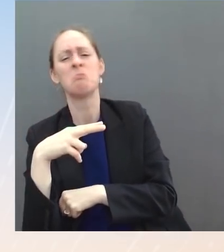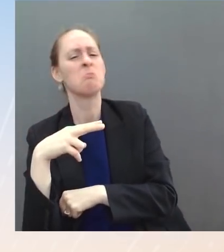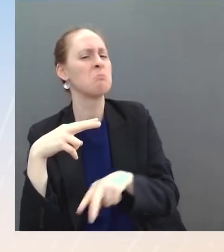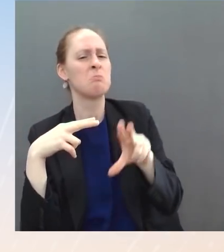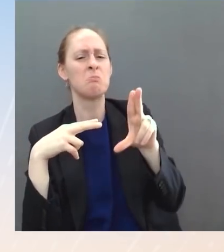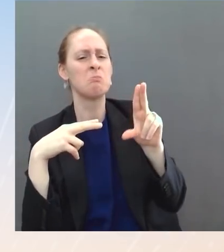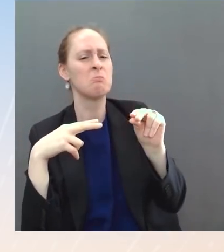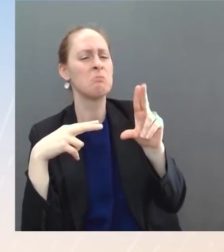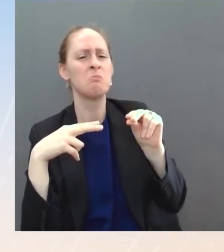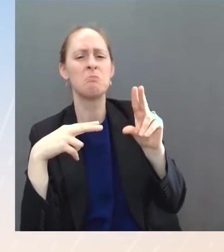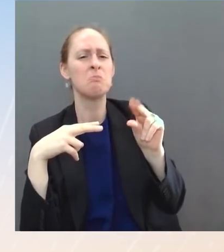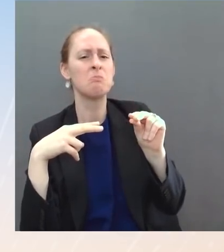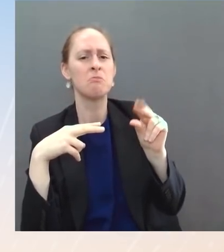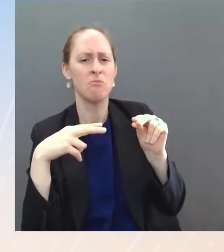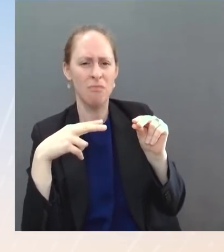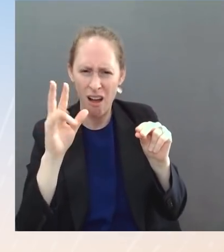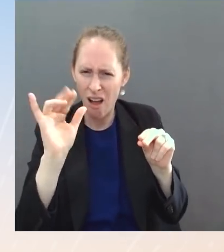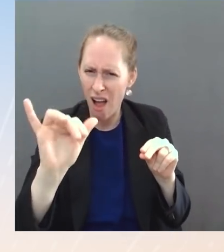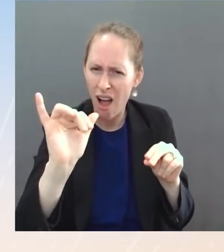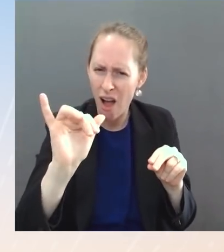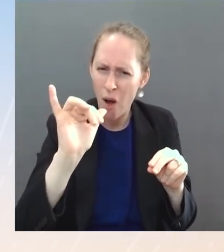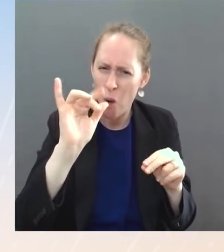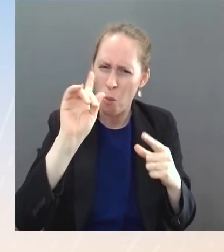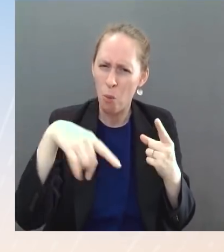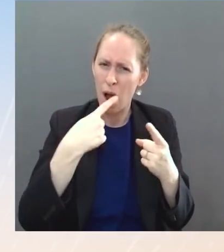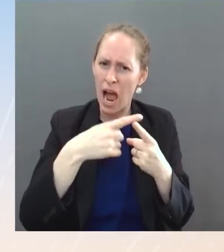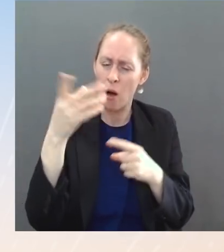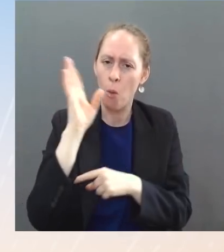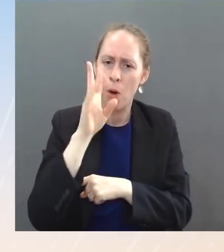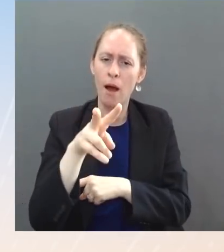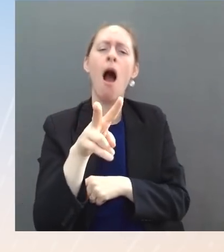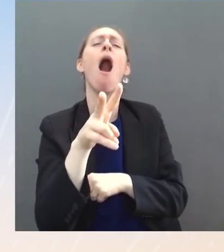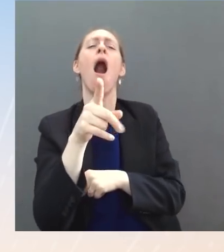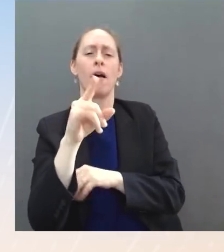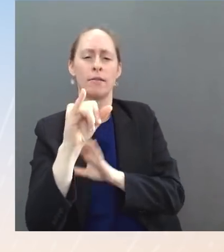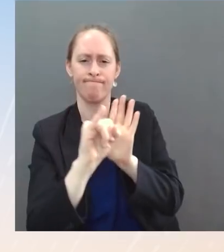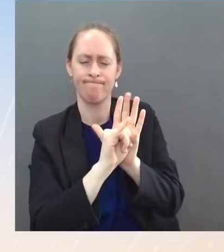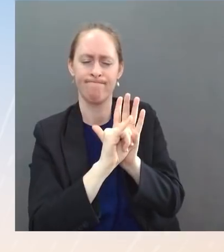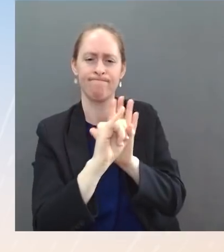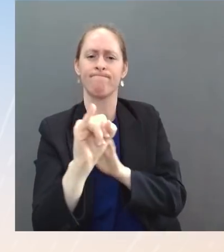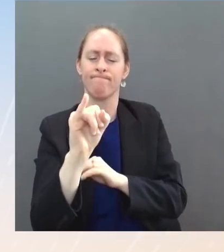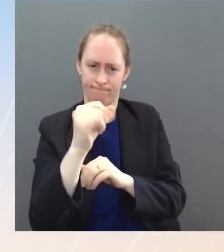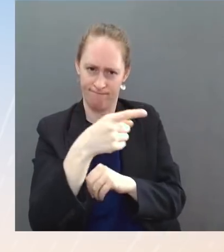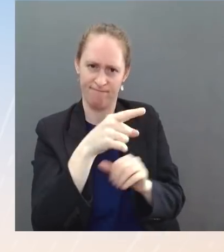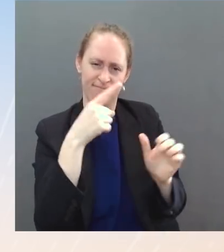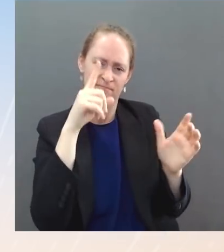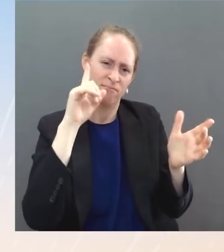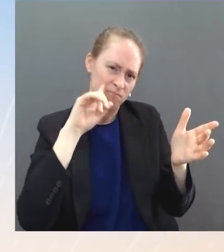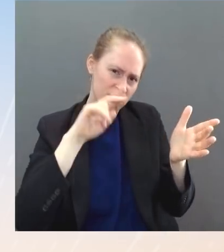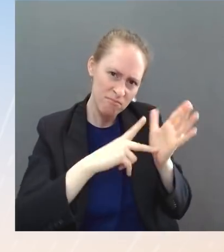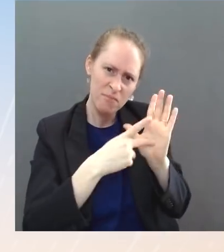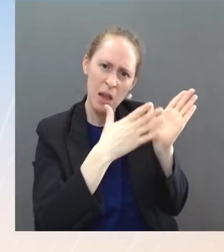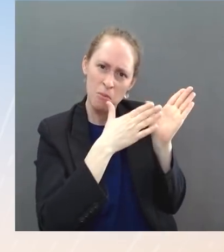And how have you counseled the President between "genocide" and "war crimes"? Mr. Sullivan: So this is something we, of course, continue to monitor every day.